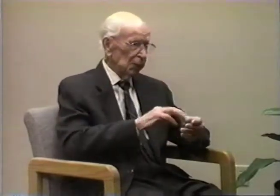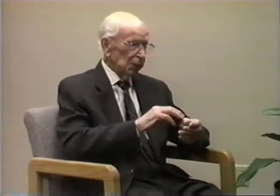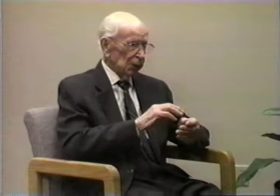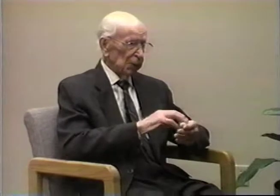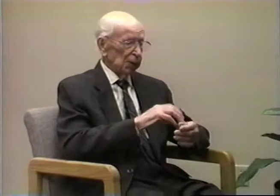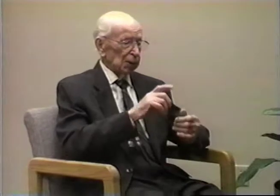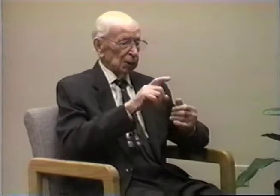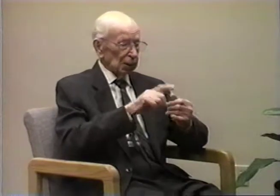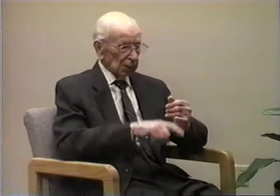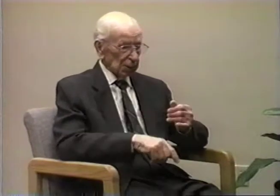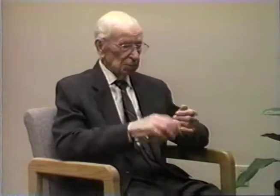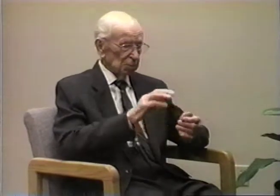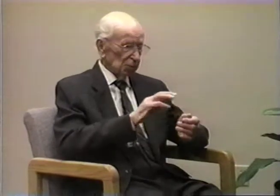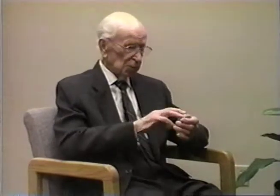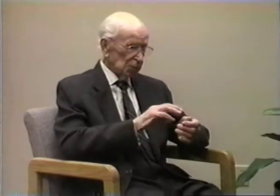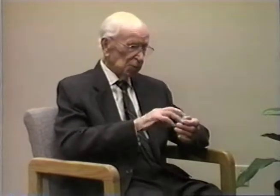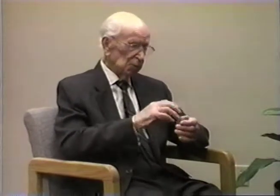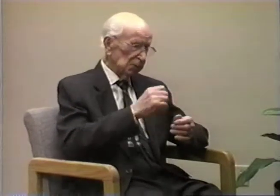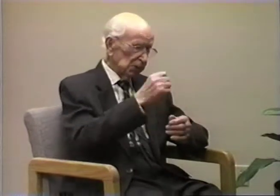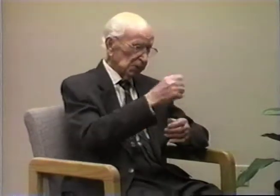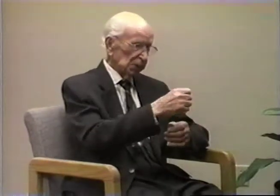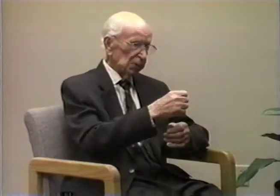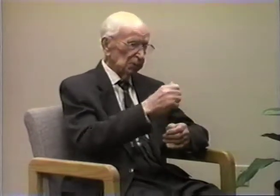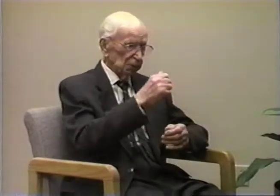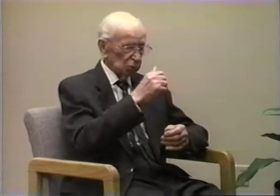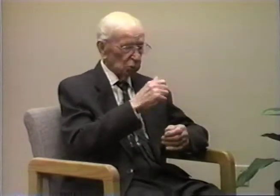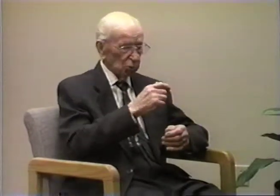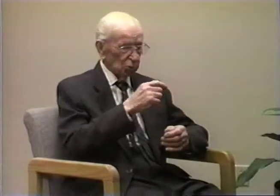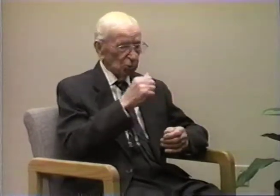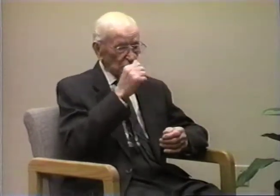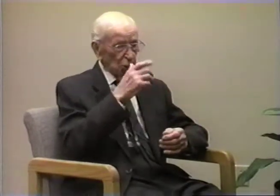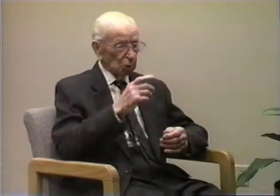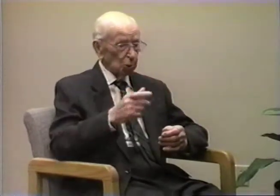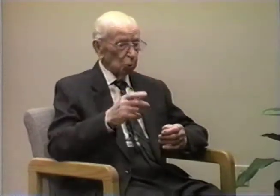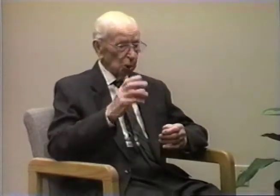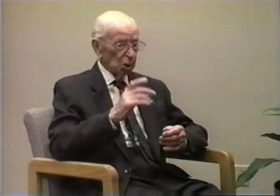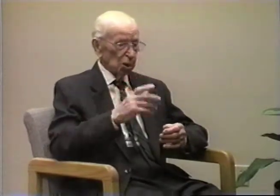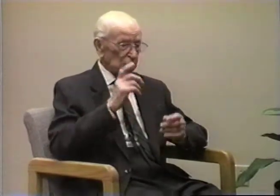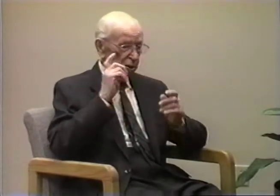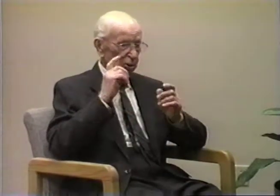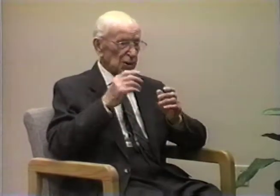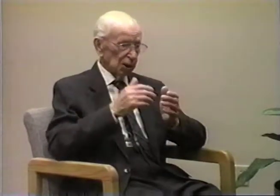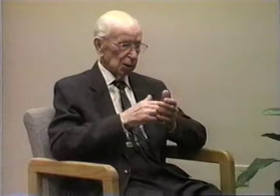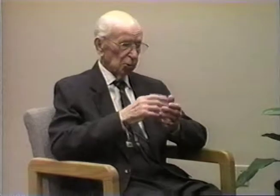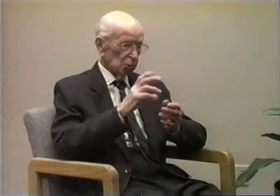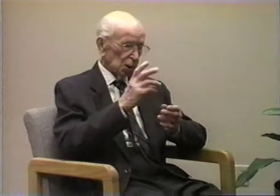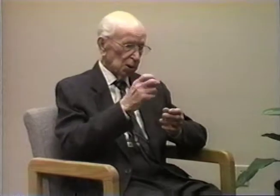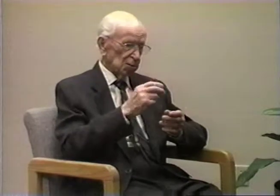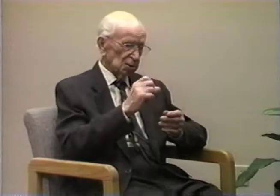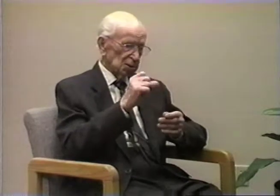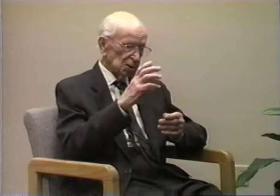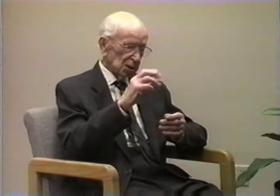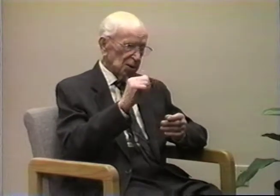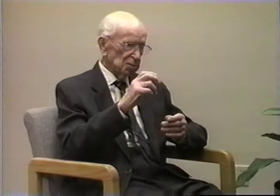He took me to several doctors, one physician after another. And there was one physician that told my father